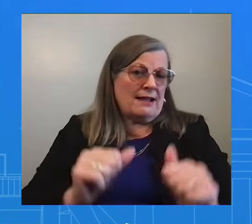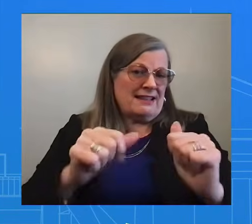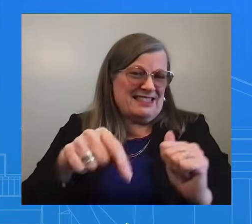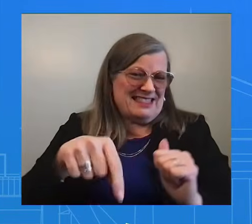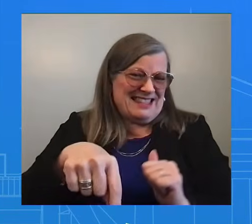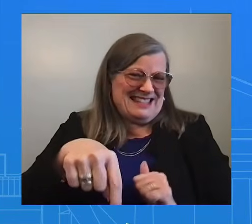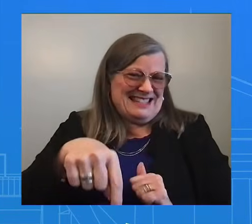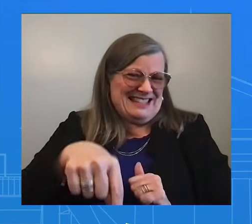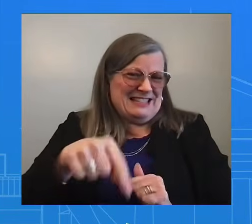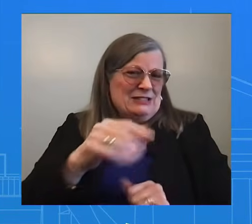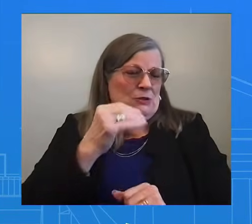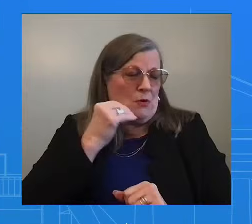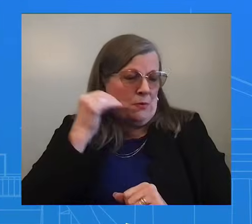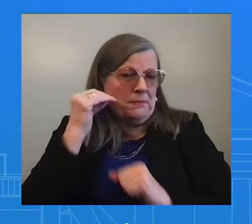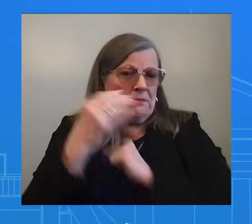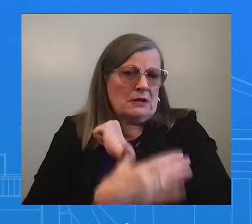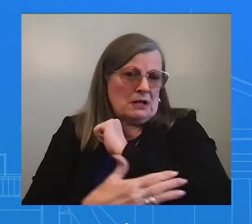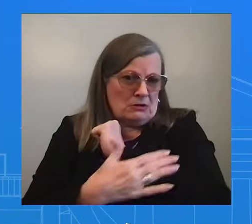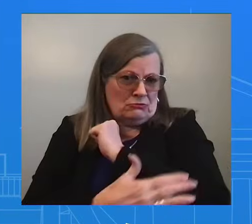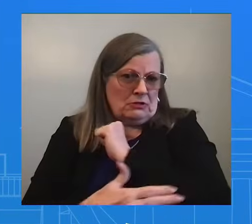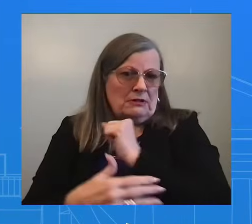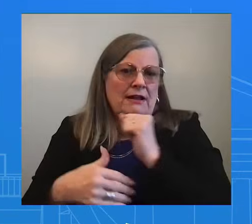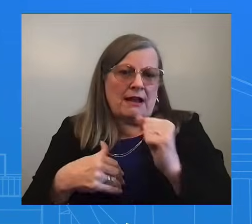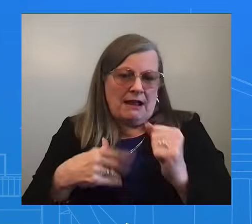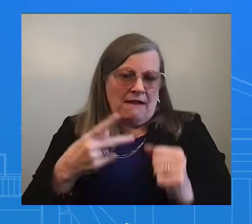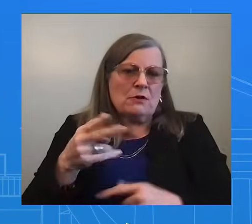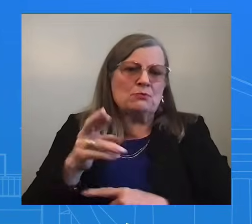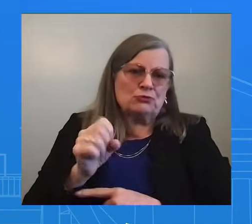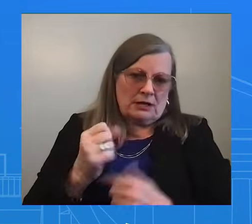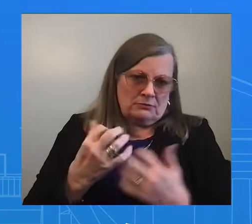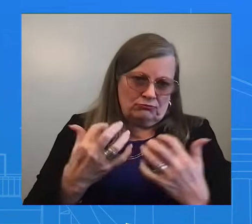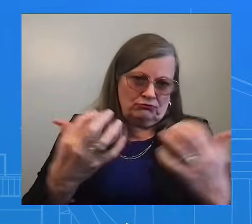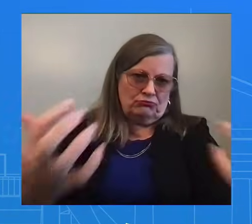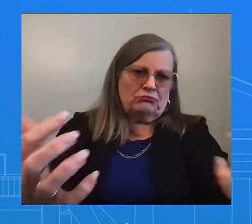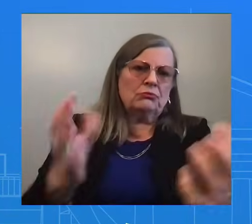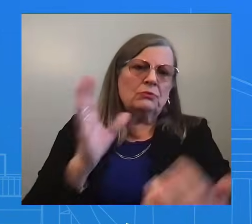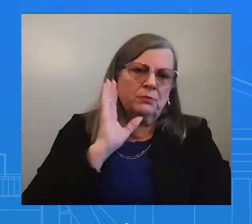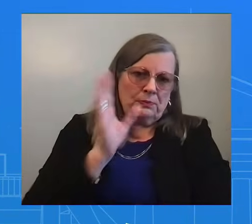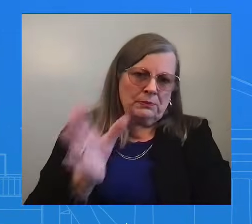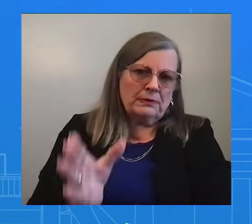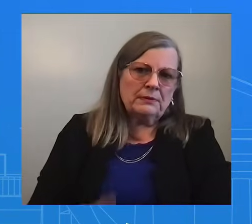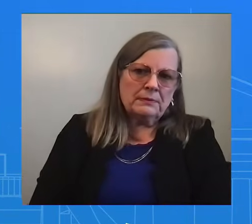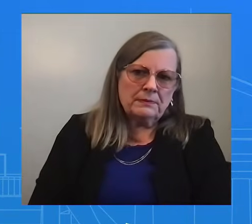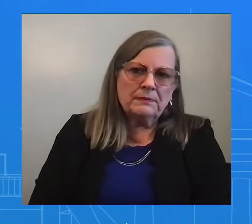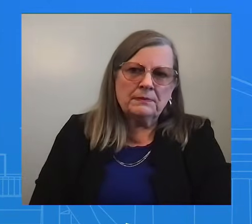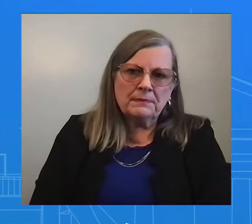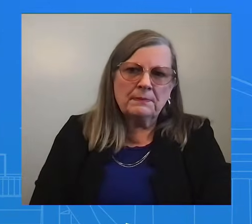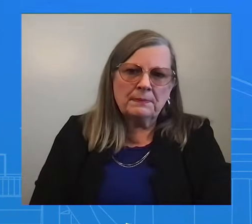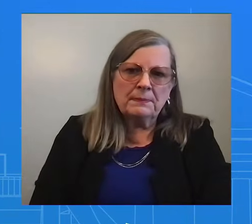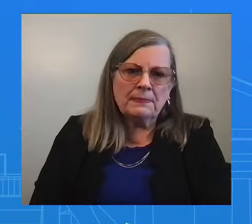just like we did last week with President Zelenskyy. The Press: And on a different topic. On the situation at the border. John Kirby a few minutes ago